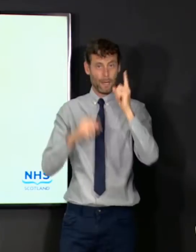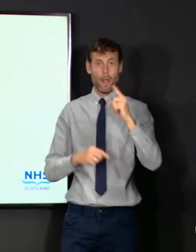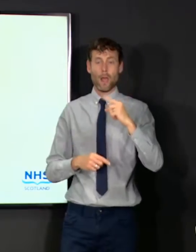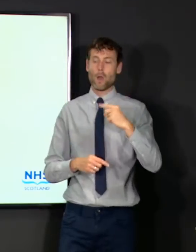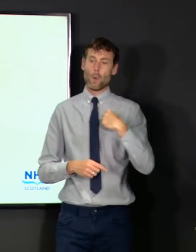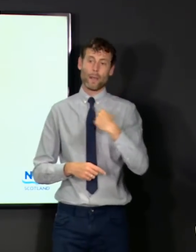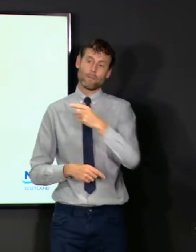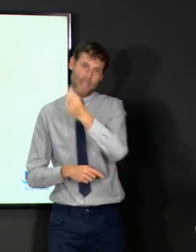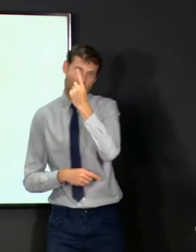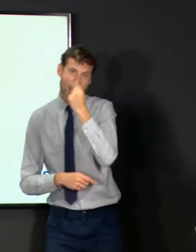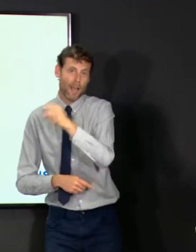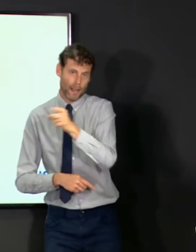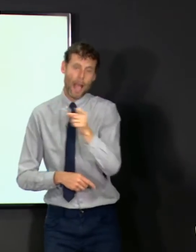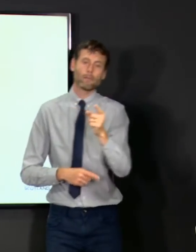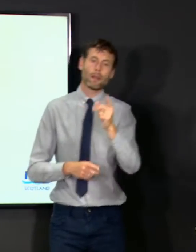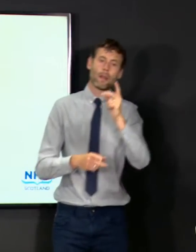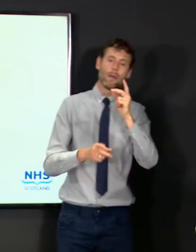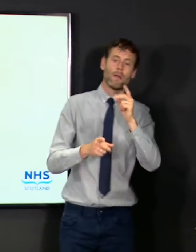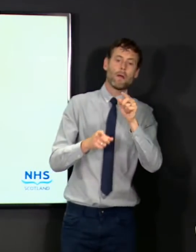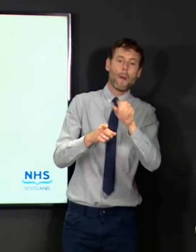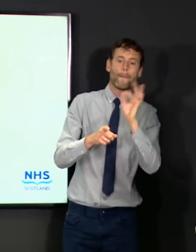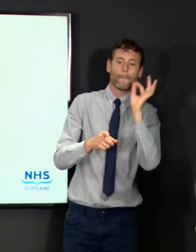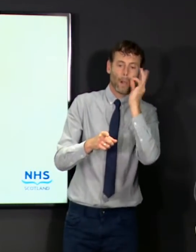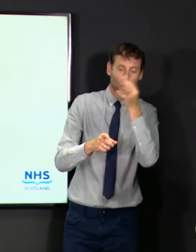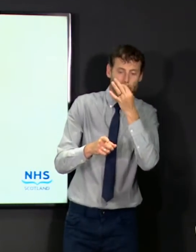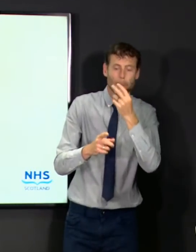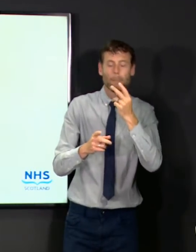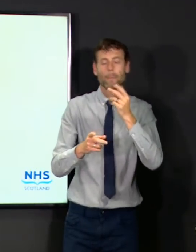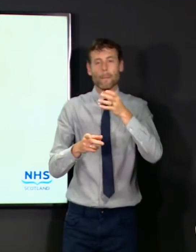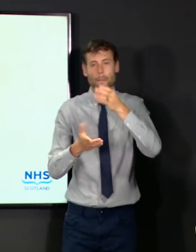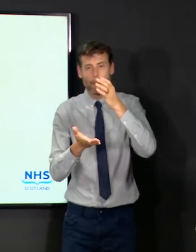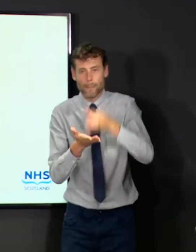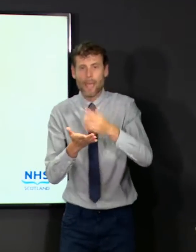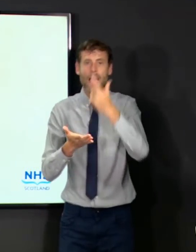beer gardens, we can do hairdressers, we can do children's contact sports. But we have